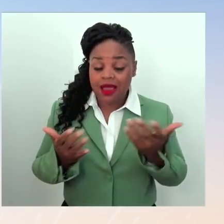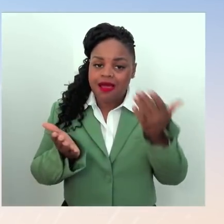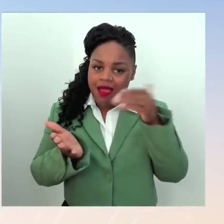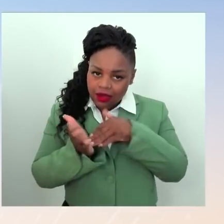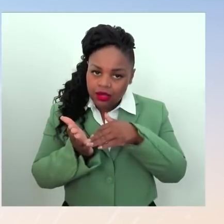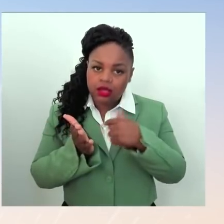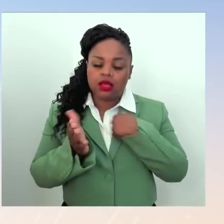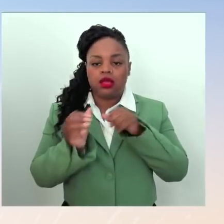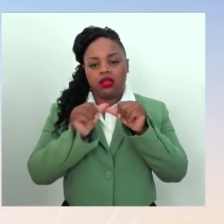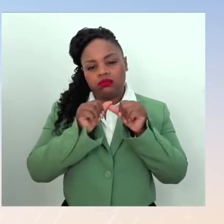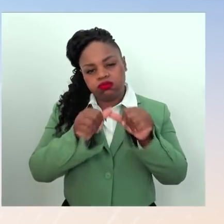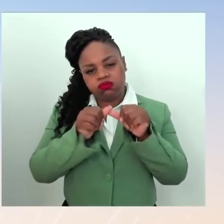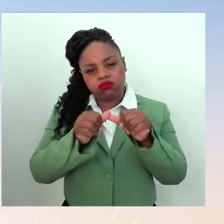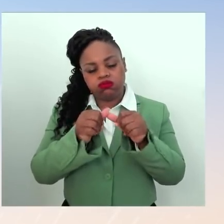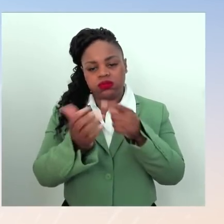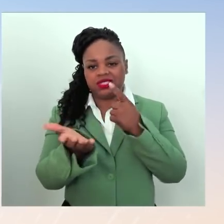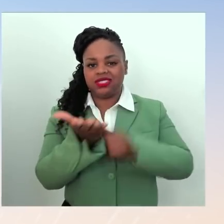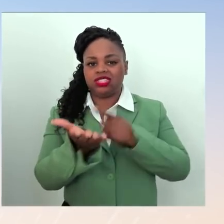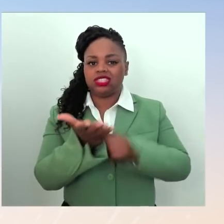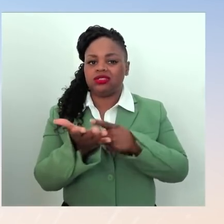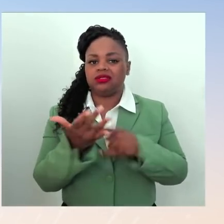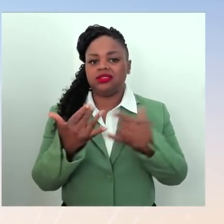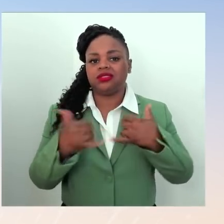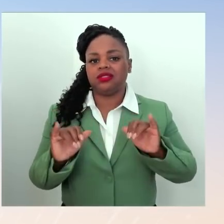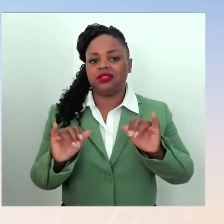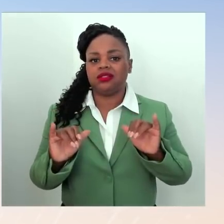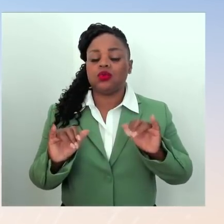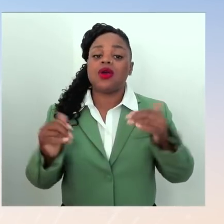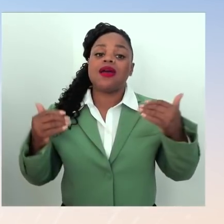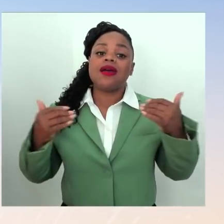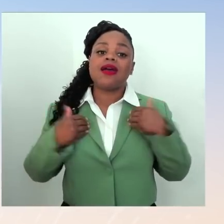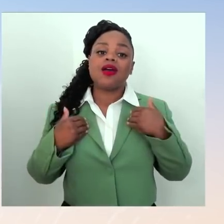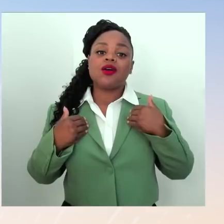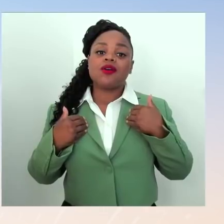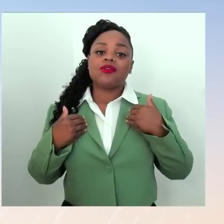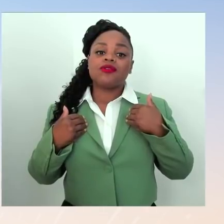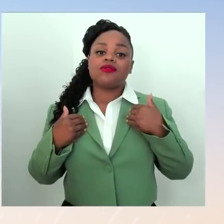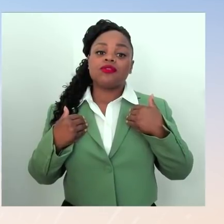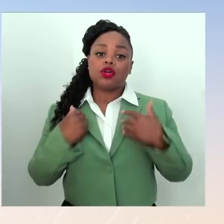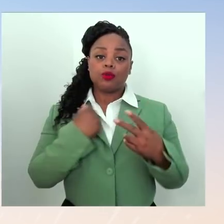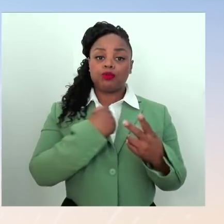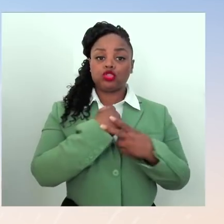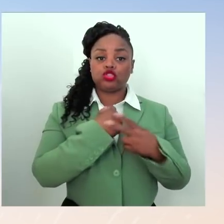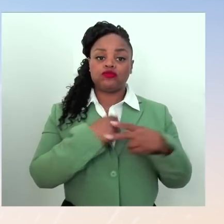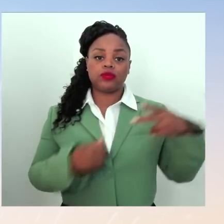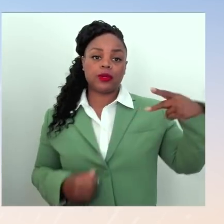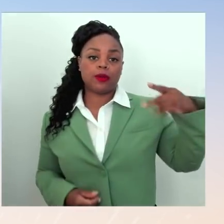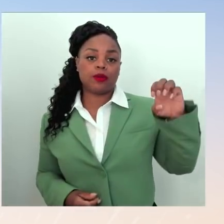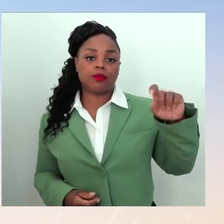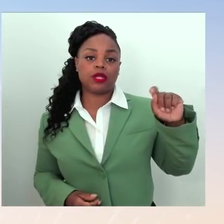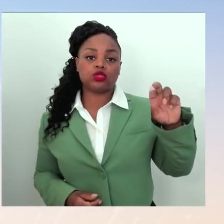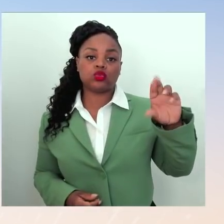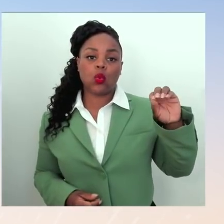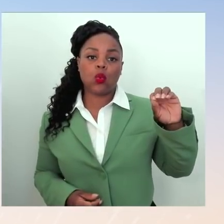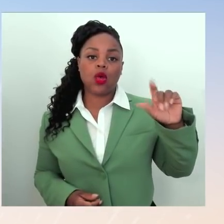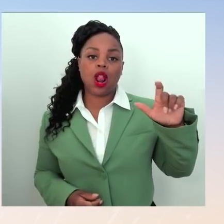the coordinated release from the Strategic Petroleum Reserve and the continued discussion about that has been a part of the effort